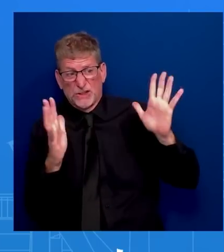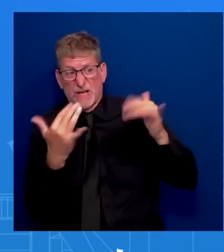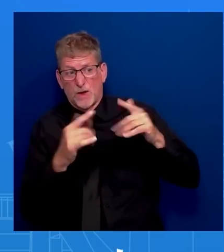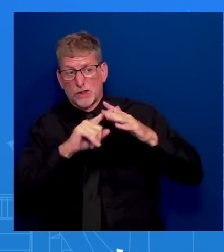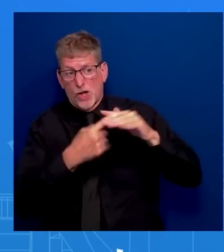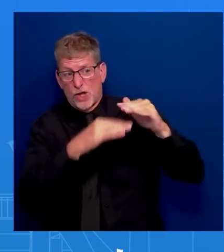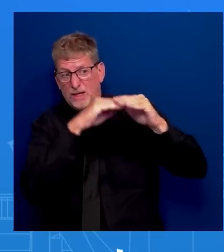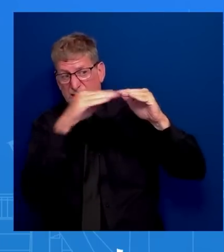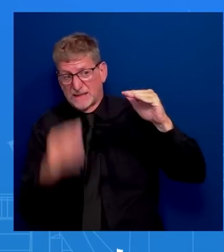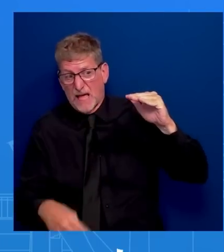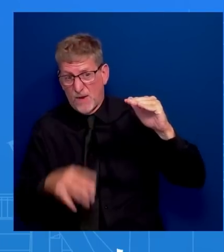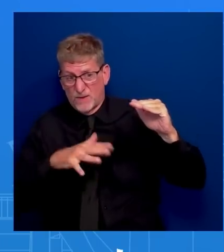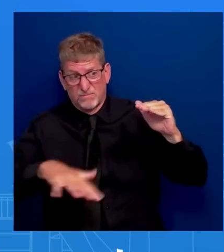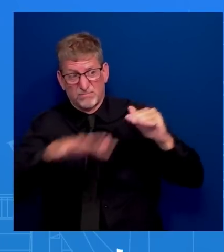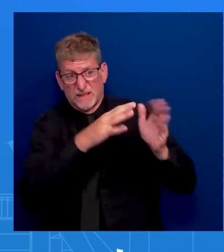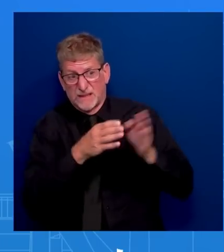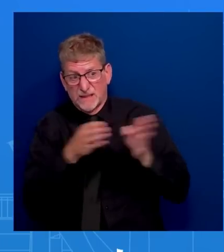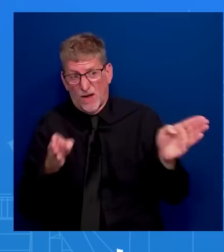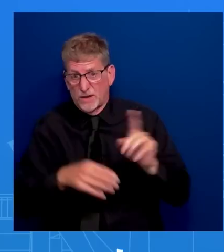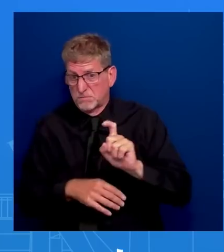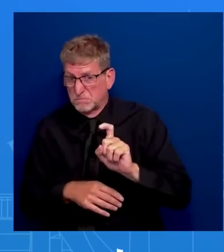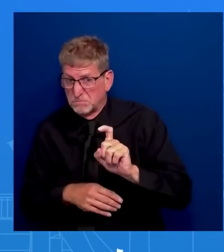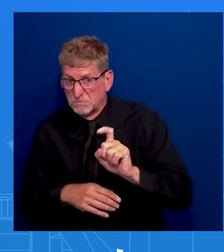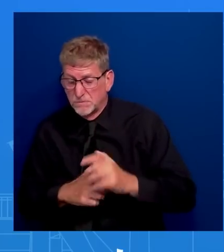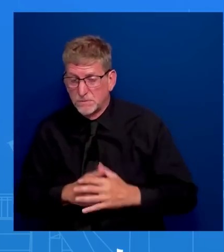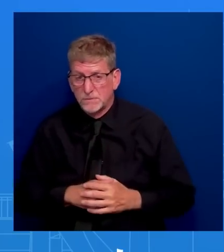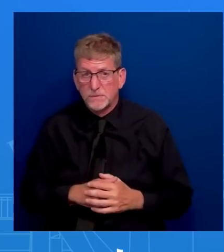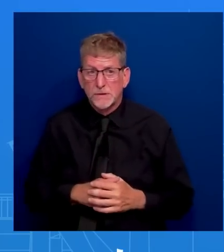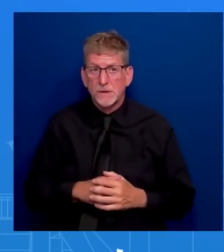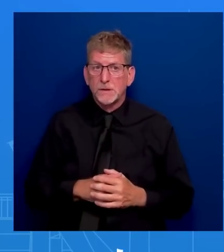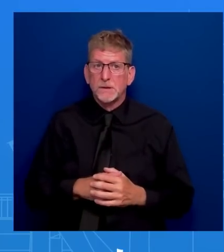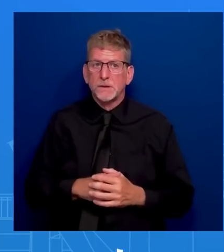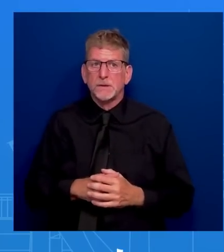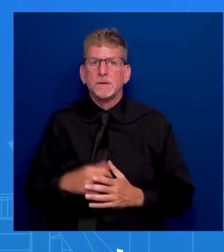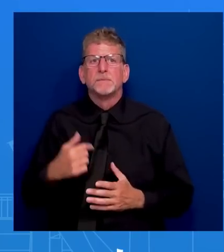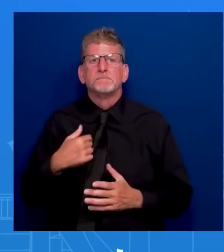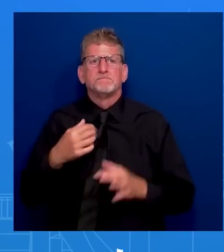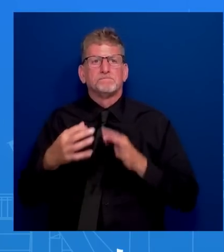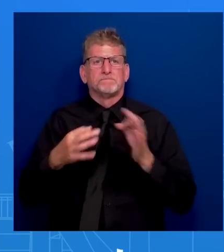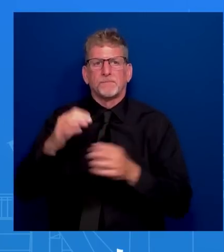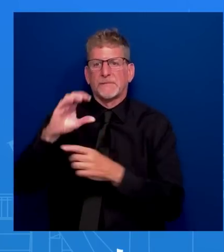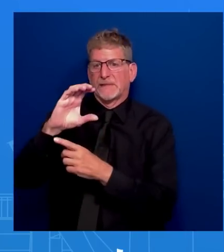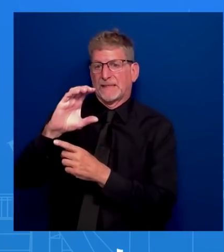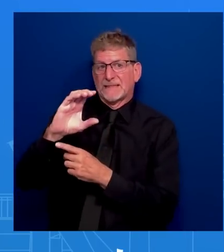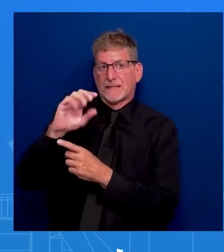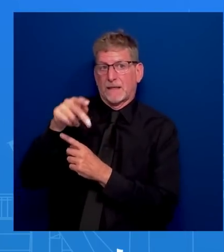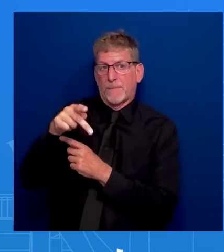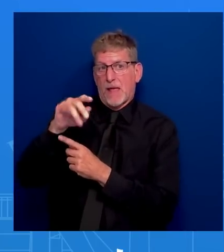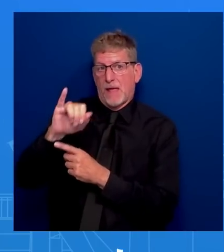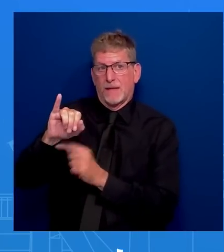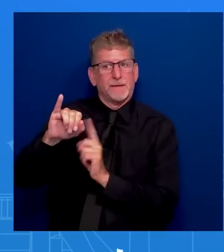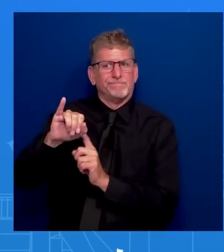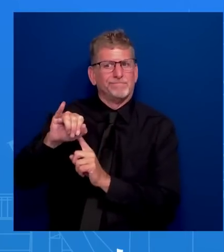I explained CPI. We don't -- we haven't seen the number yet. We've seen the gas prices come down in the past 56 days,